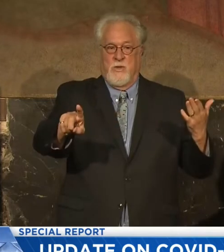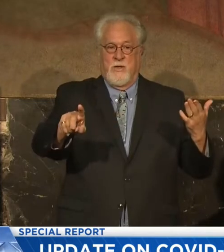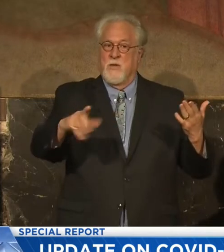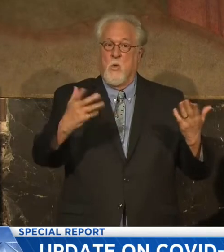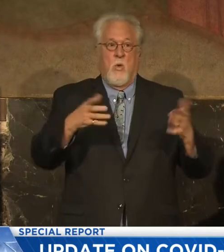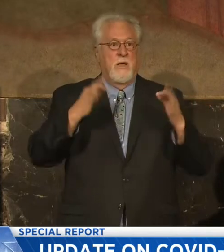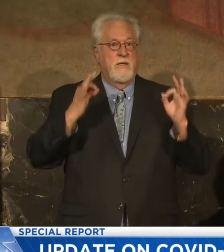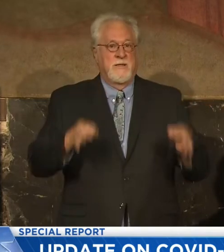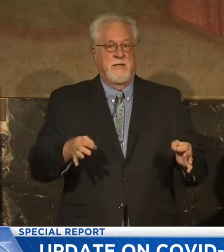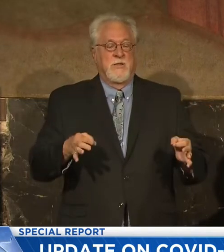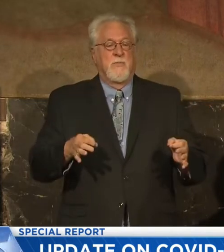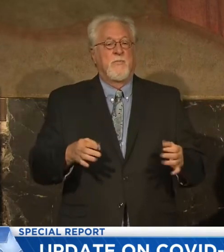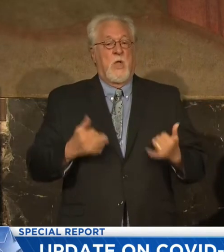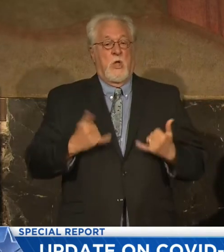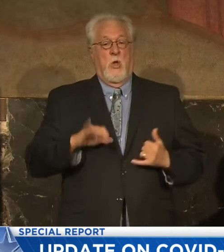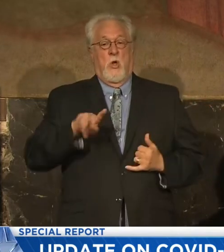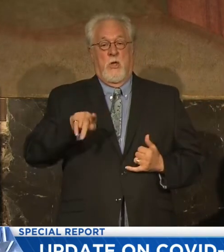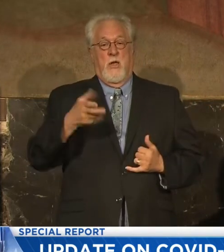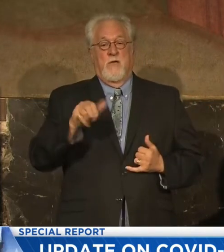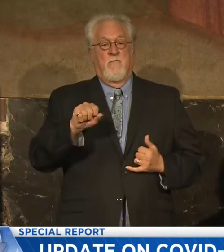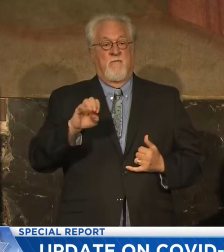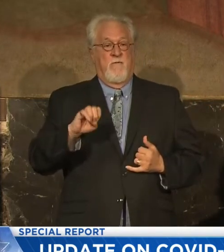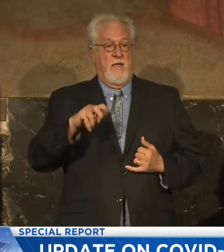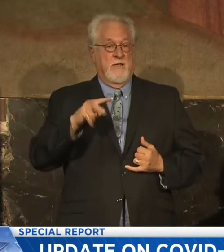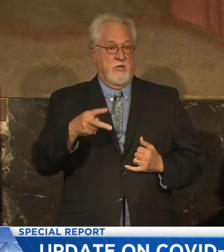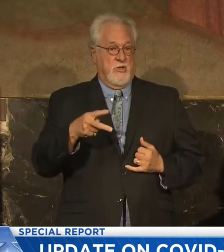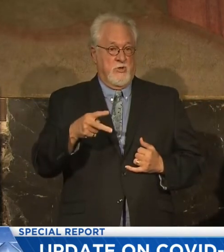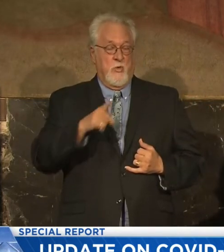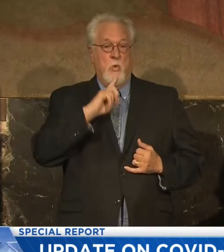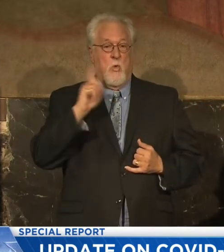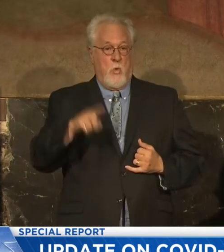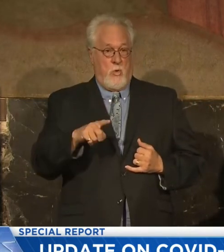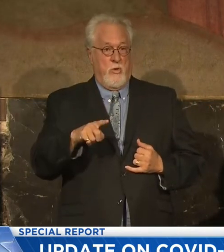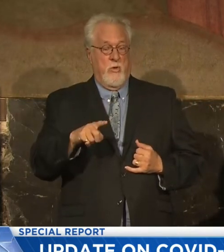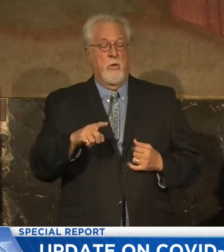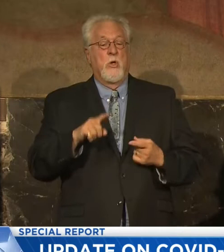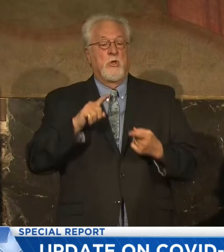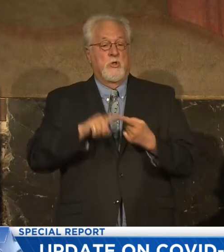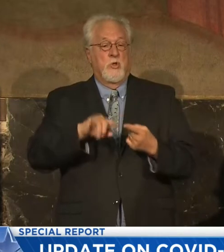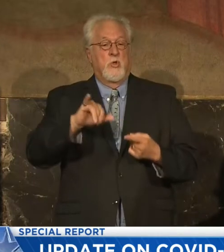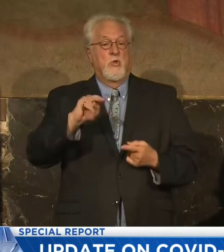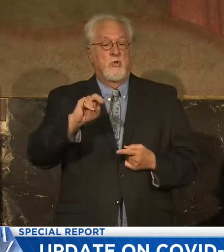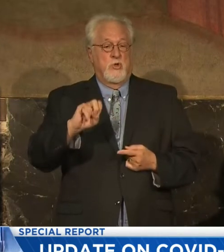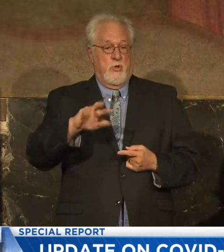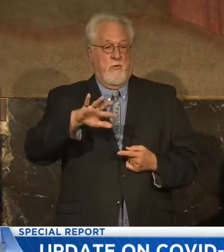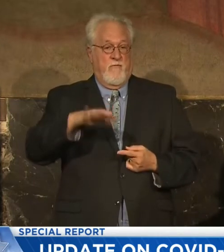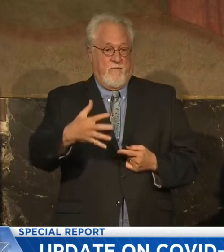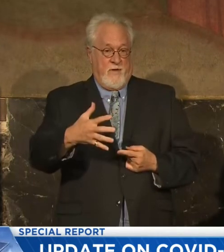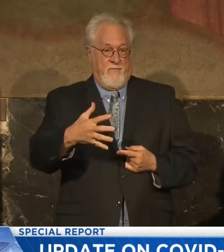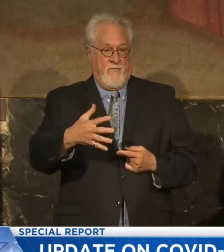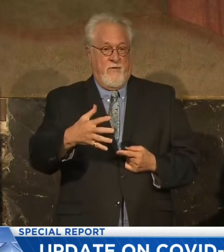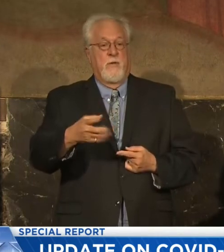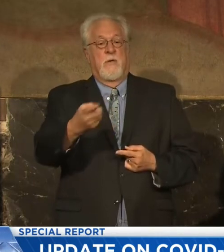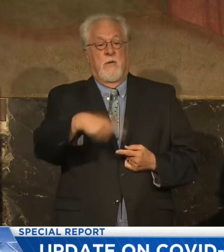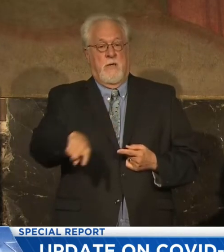I AM -- I AM ENCOURAGED, BUT I'M NOT MAKING ANY ANNOUNCEMENT TODAY. THAT ANNOUNCEMENT WILL BE MADE NEXT WEEK AS TO WHAT THE DECISION IS.